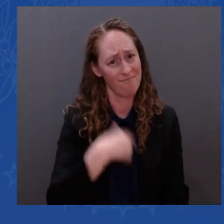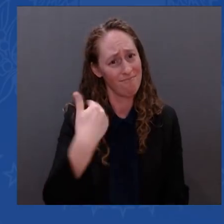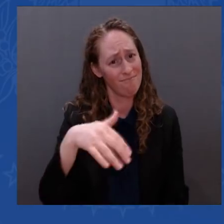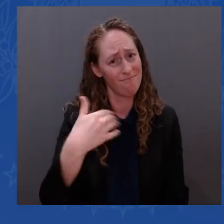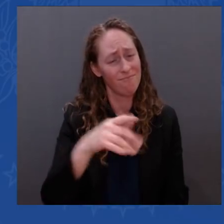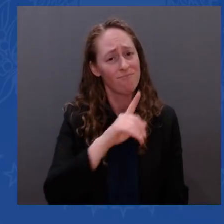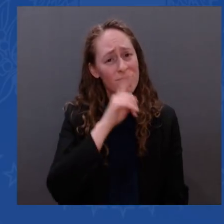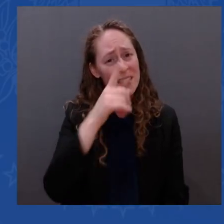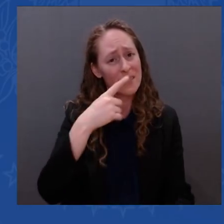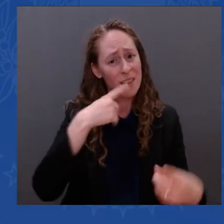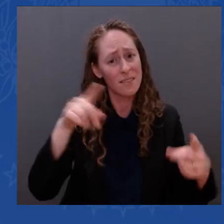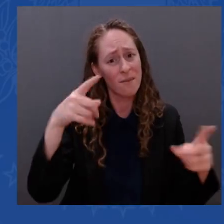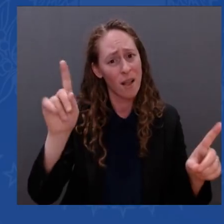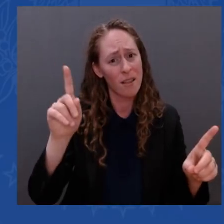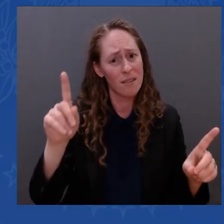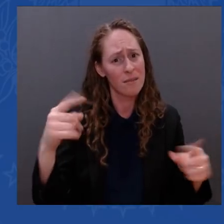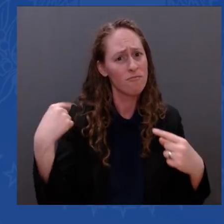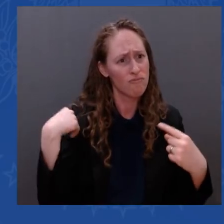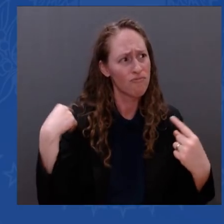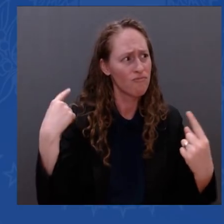But we are also preparing for our future.